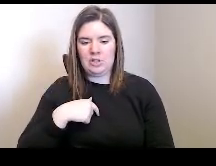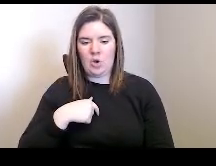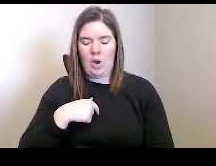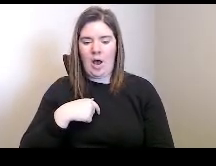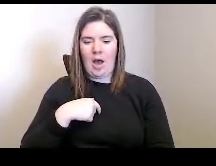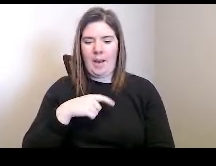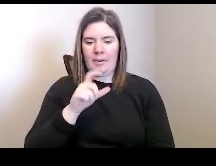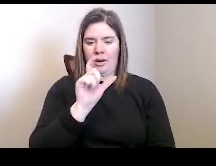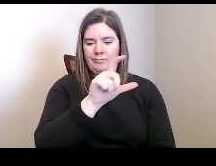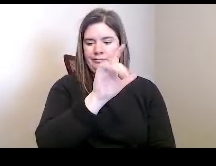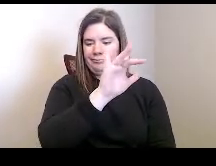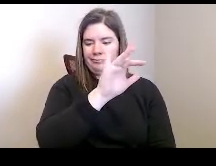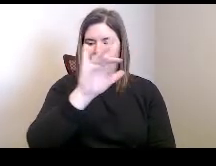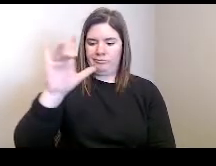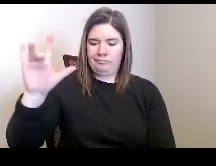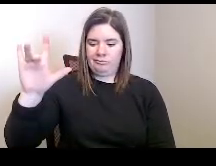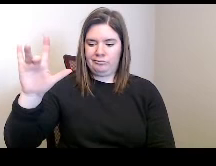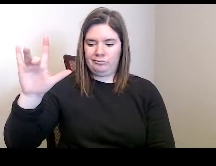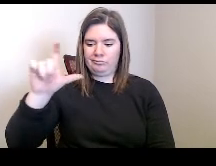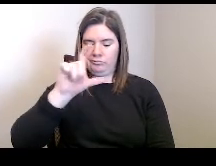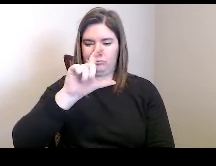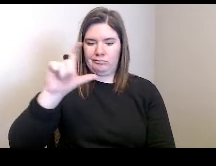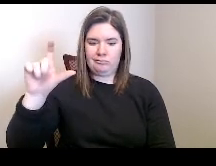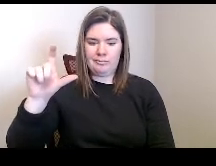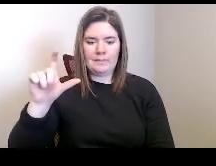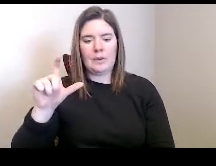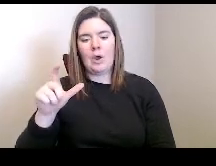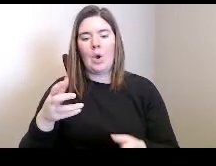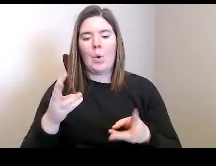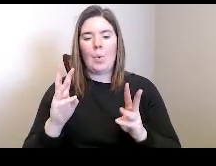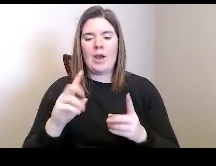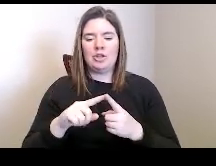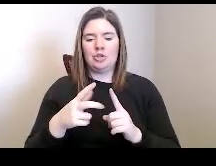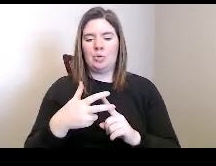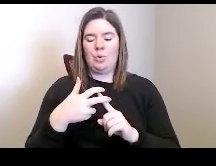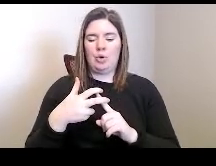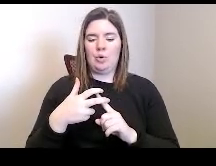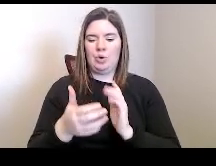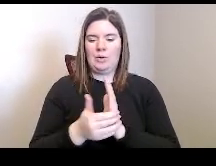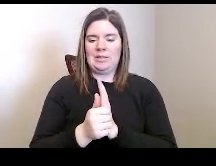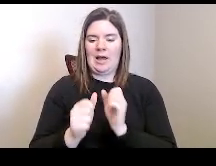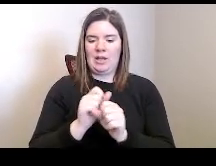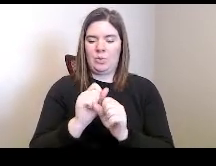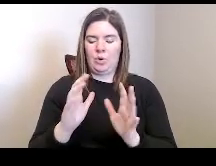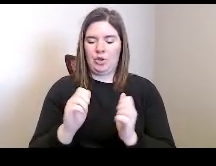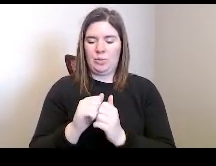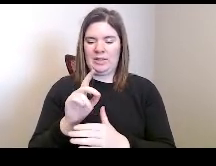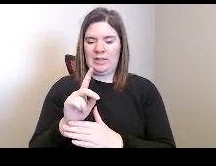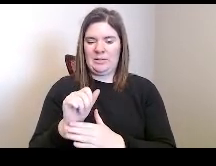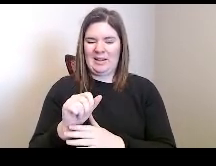It says, "Ways to Recruit Talented Workers with Disabilities." It's kind of like a light blue. I'm going to actually make it even lighter